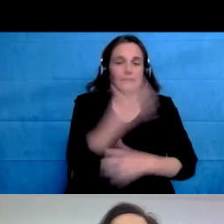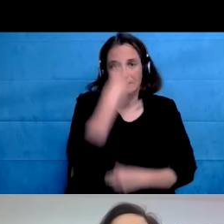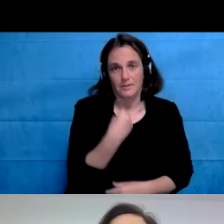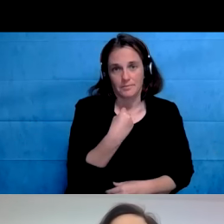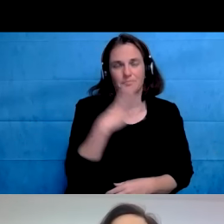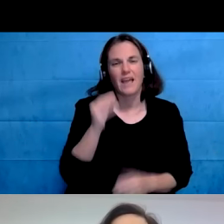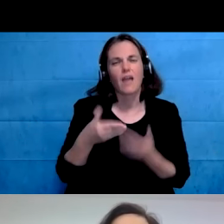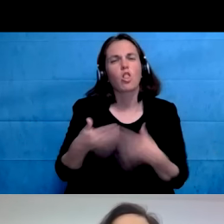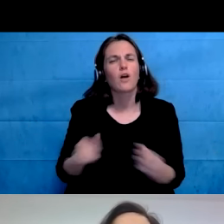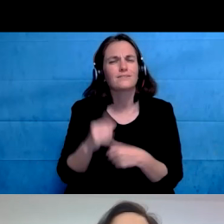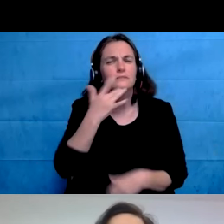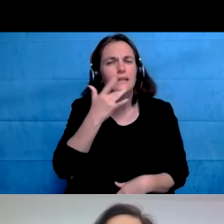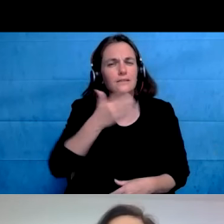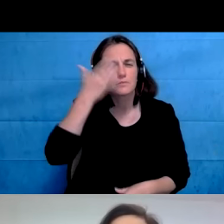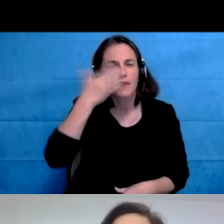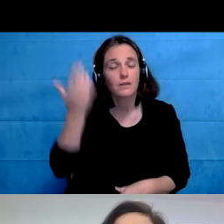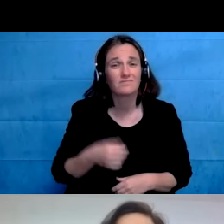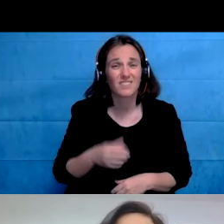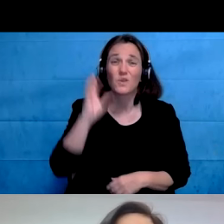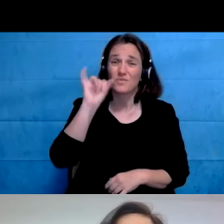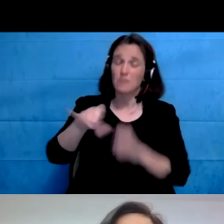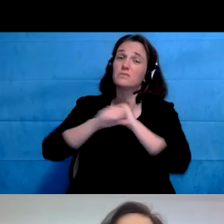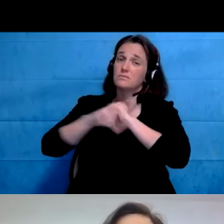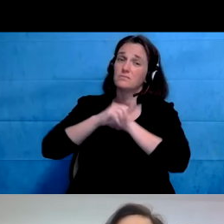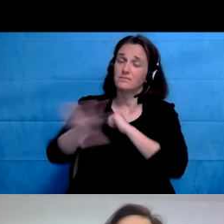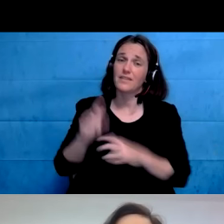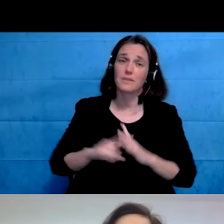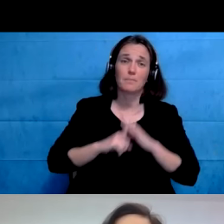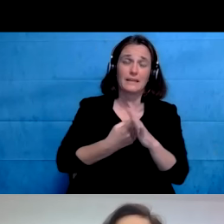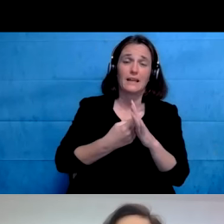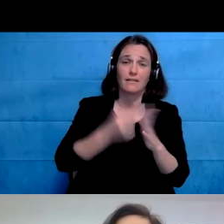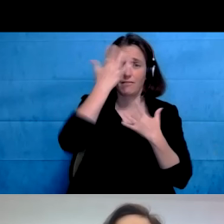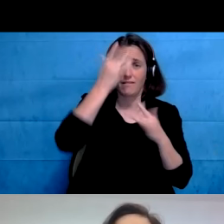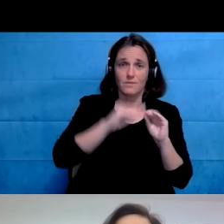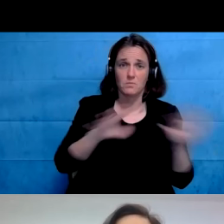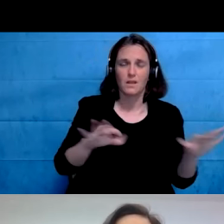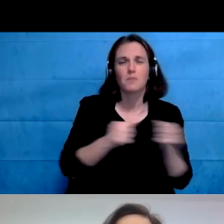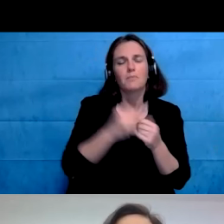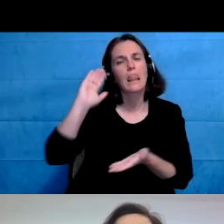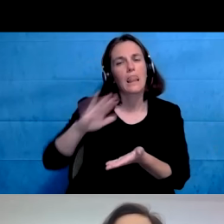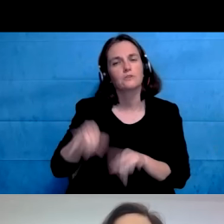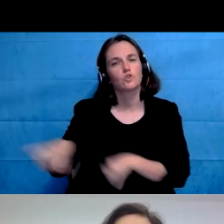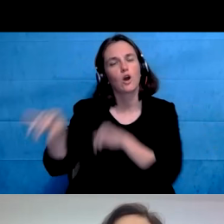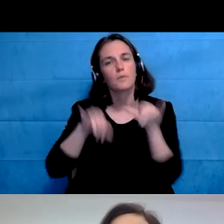So this was highly publicized at the beginning of the pandemic. This is less common with some of the later variants,